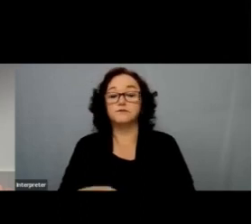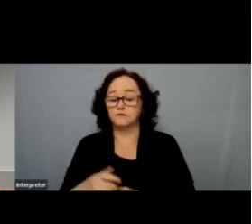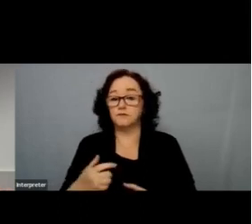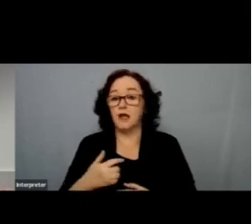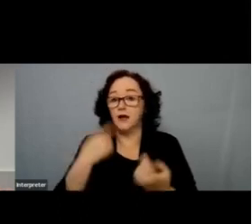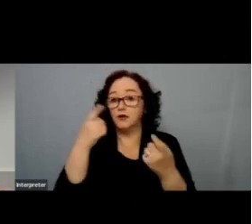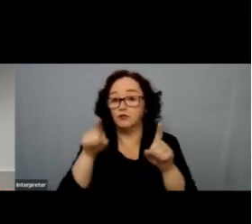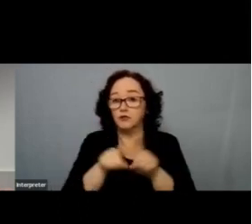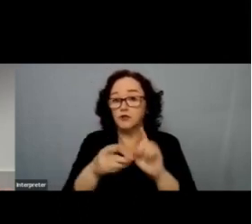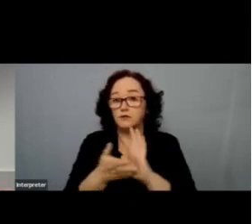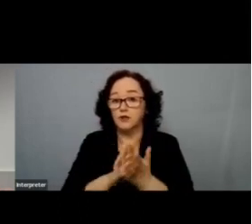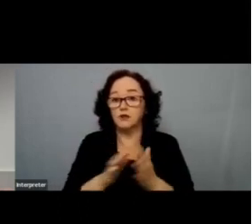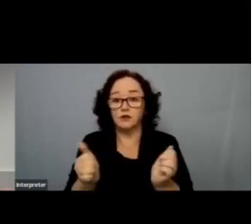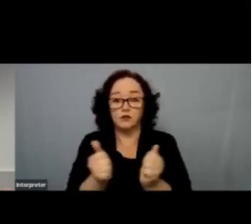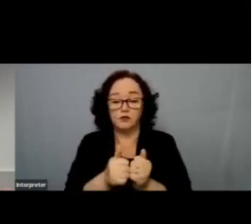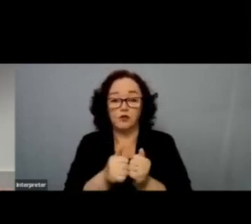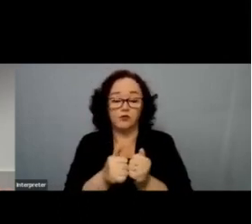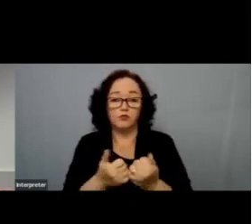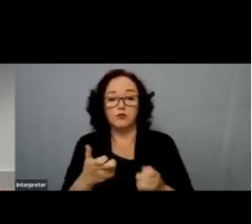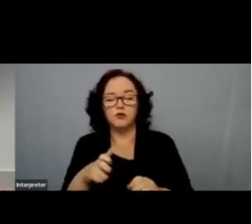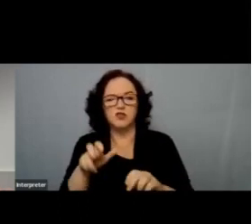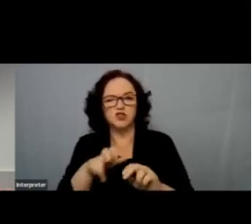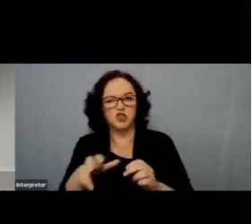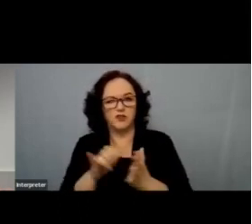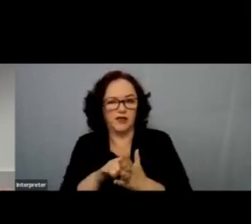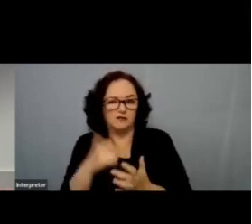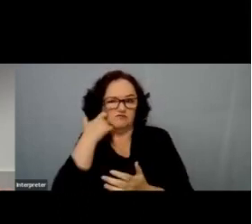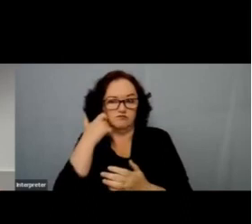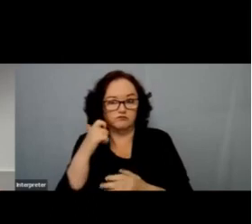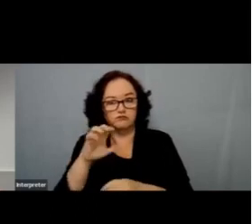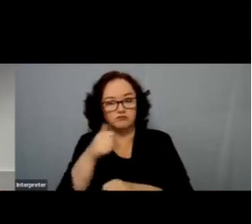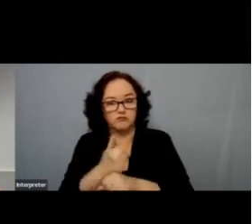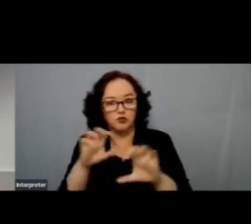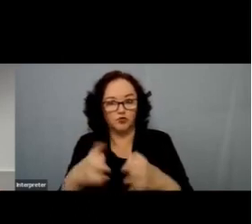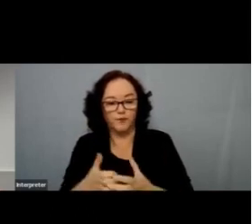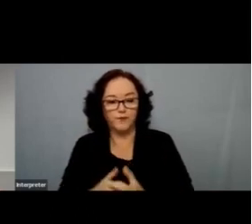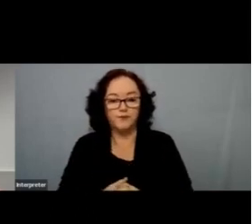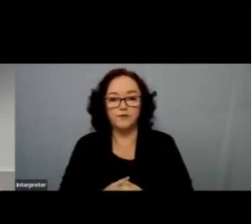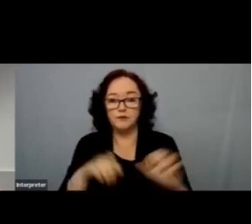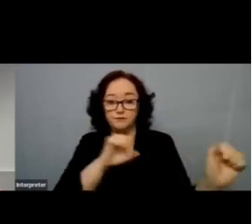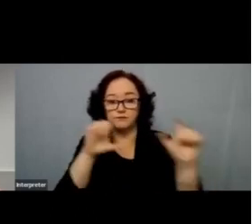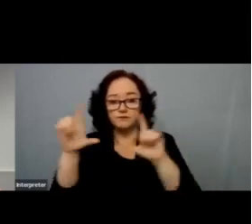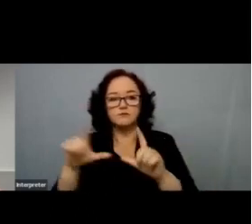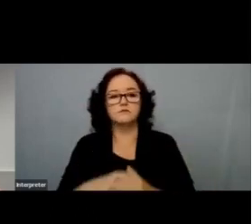this newly formed work group. Next slide, please. And while